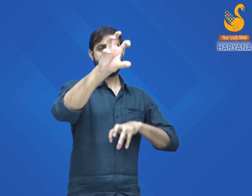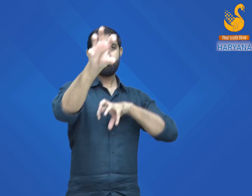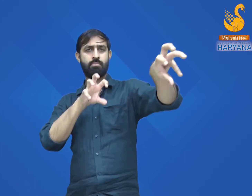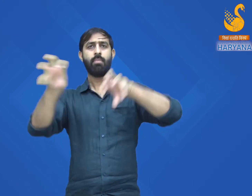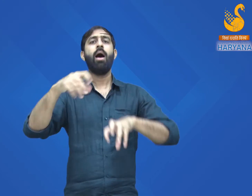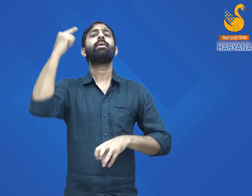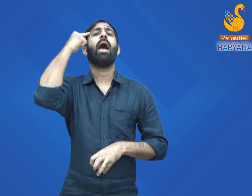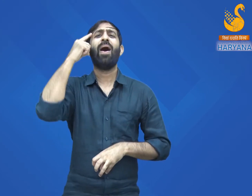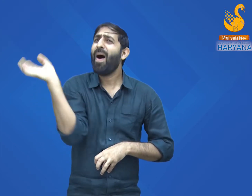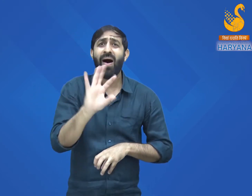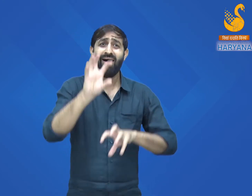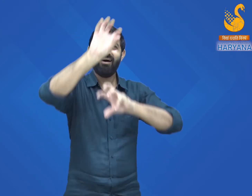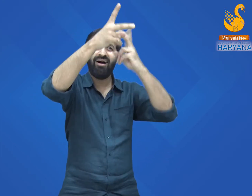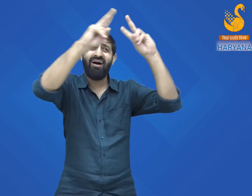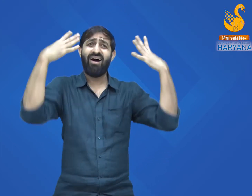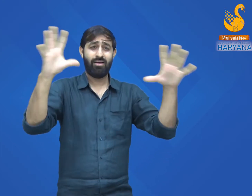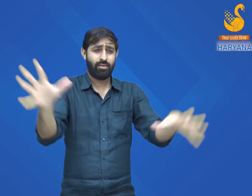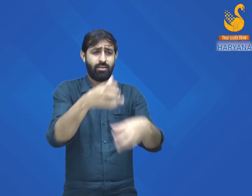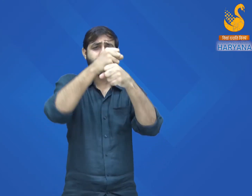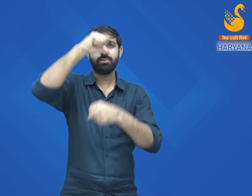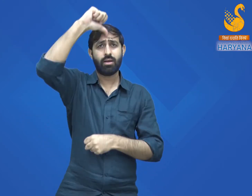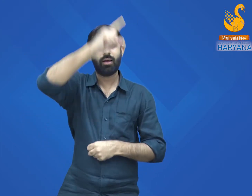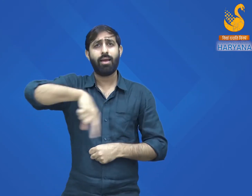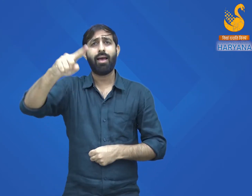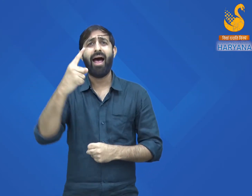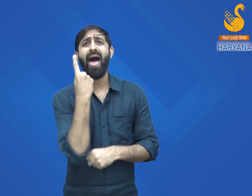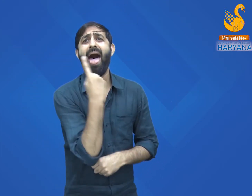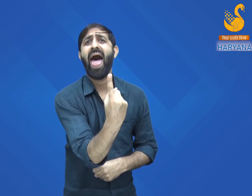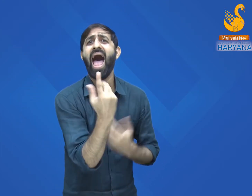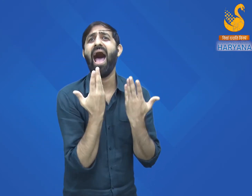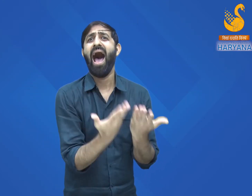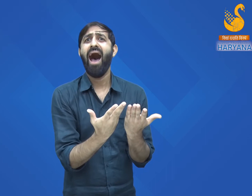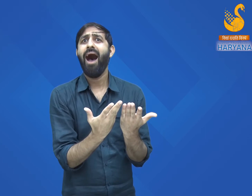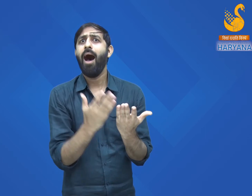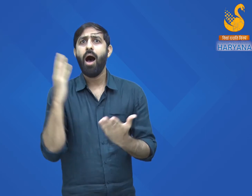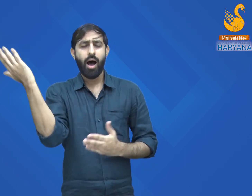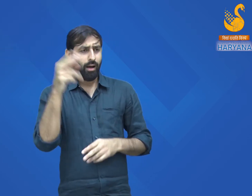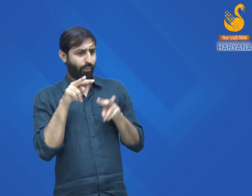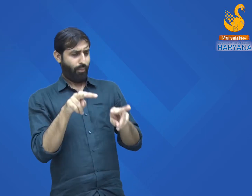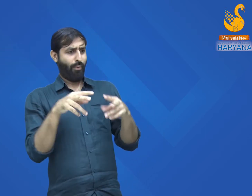that how could a country with various languages be one unique country and that is the specialty of India.